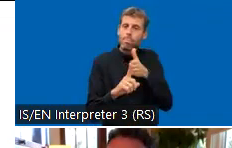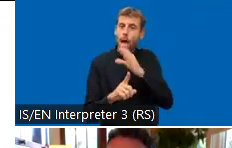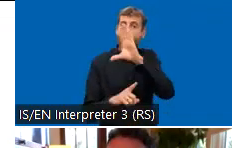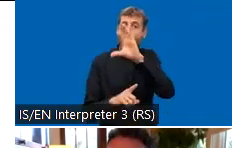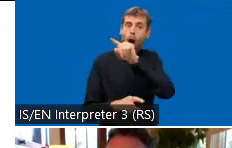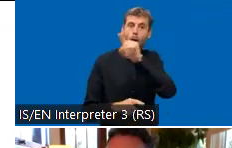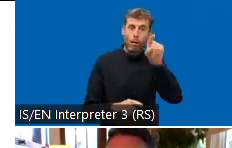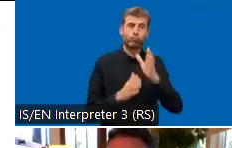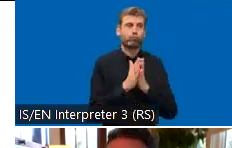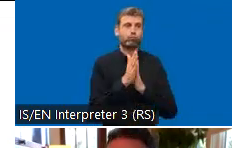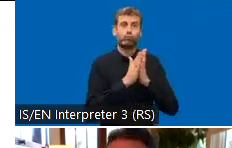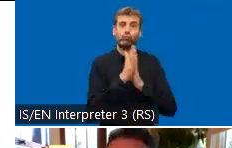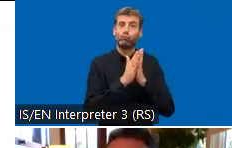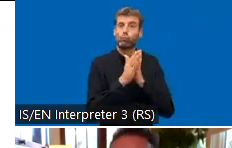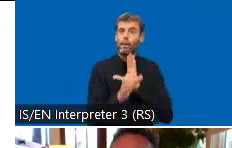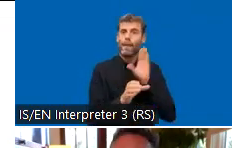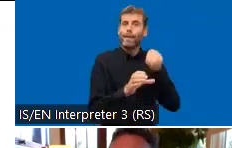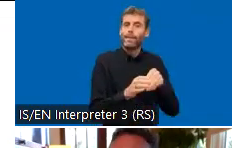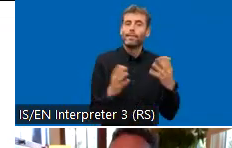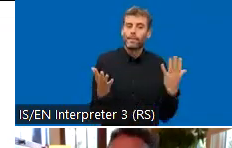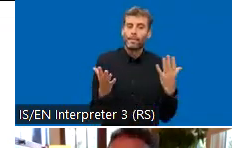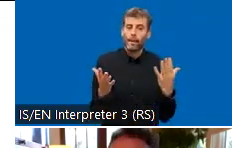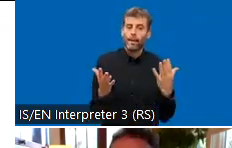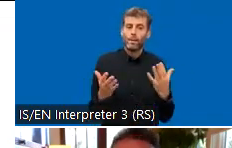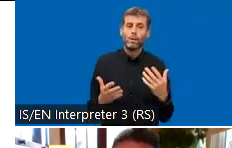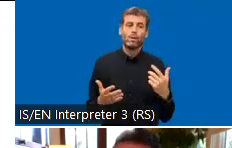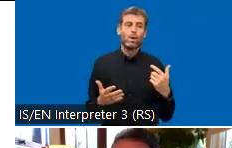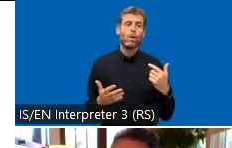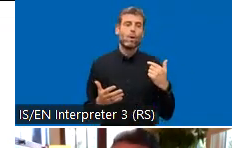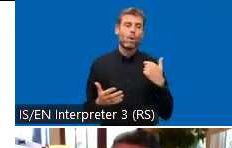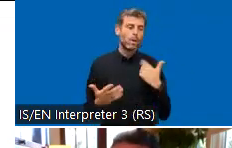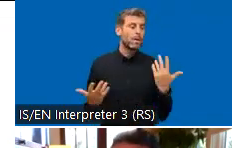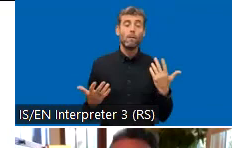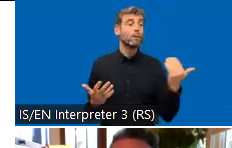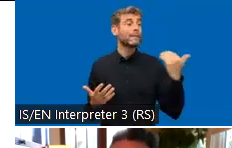knowledge and a job task analysis and then we send that out to get feedback. And so it's a very